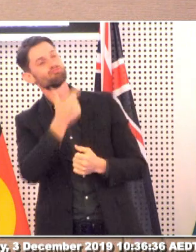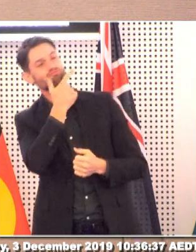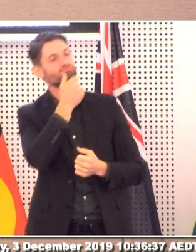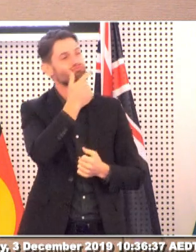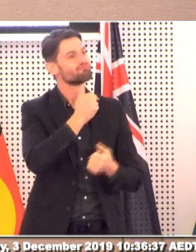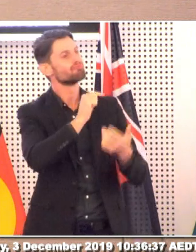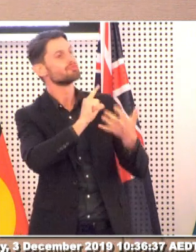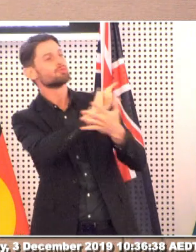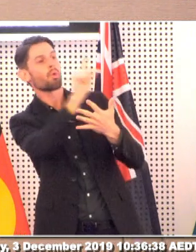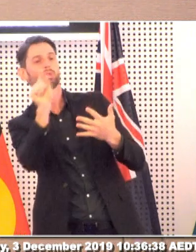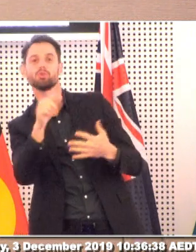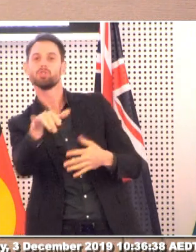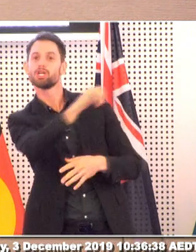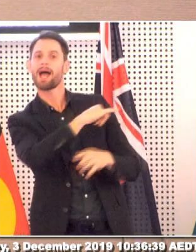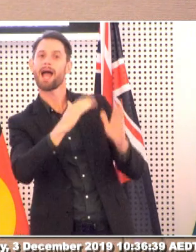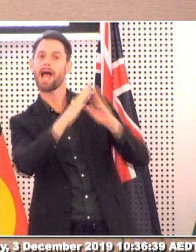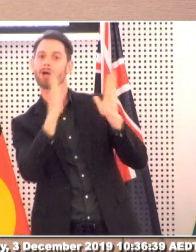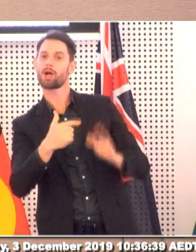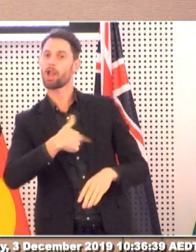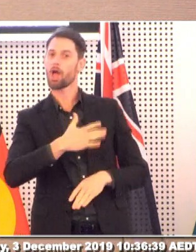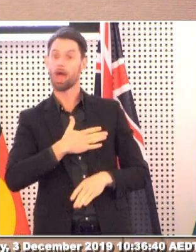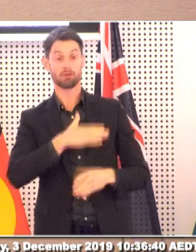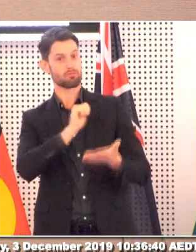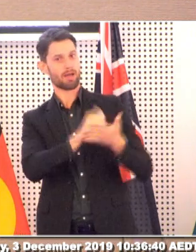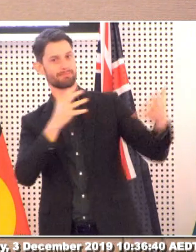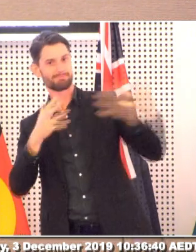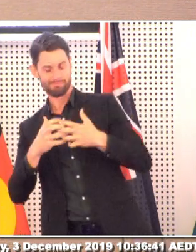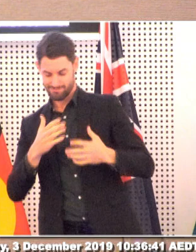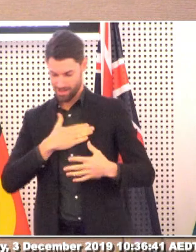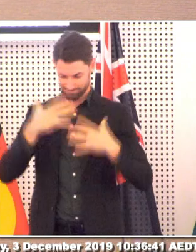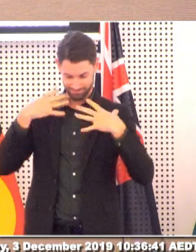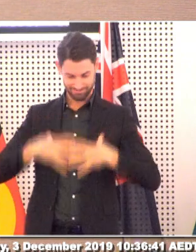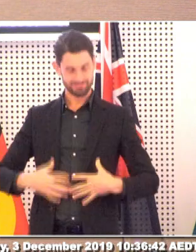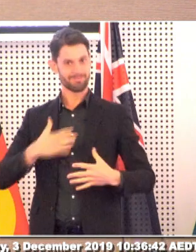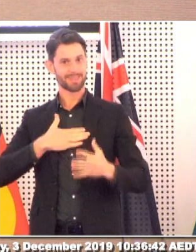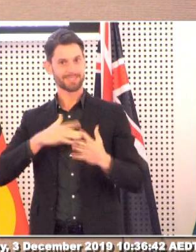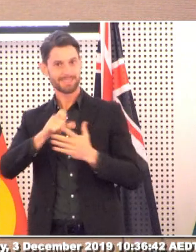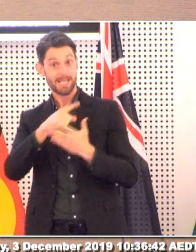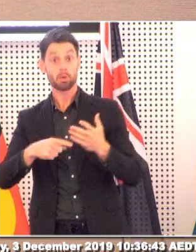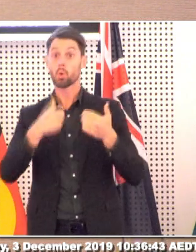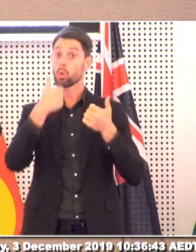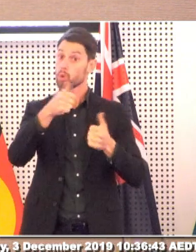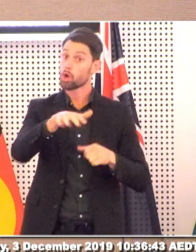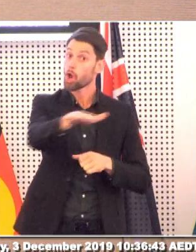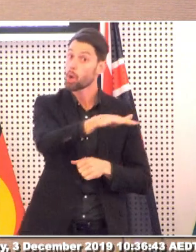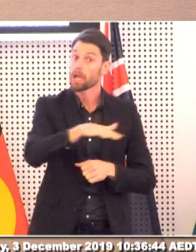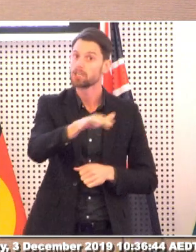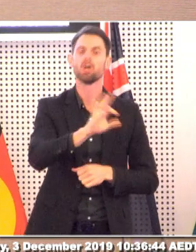in terms of the design, the management of their homes, that is well located, that is not segregated.